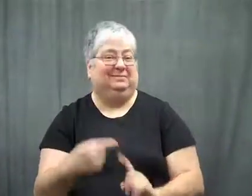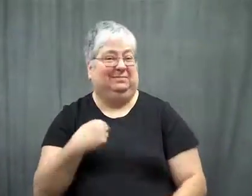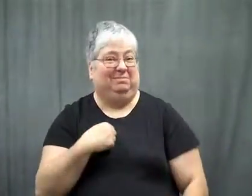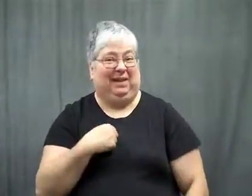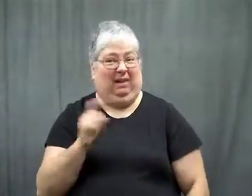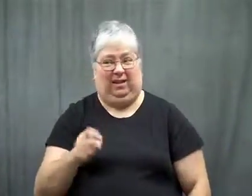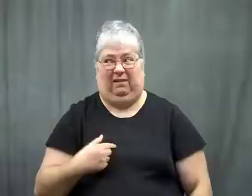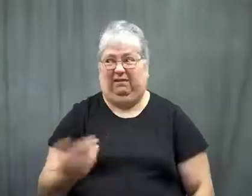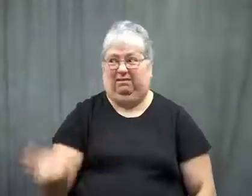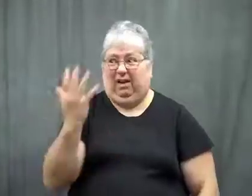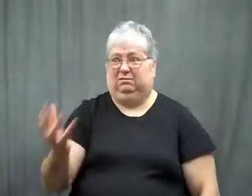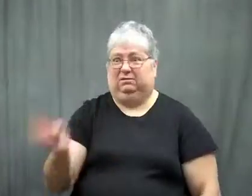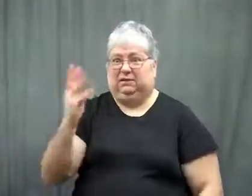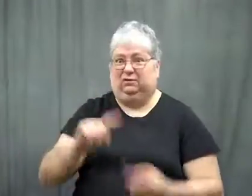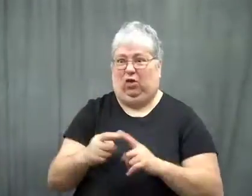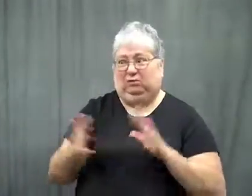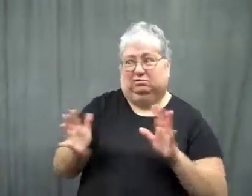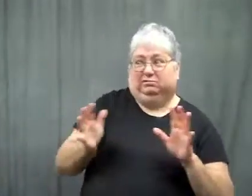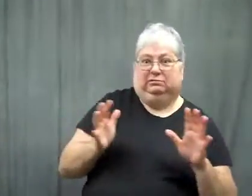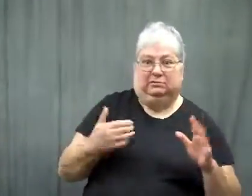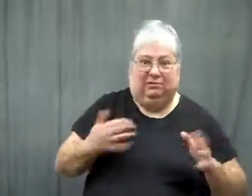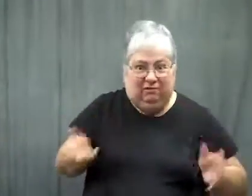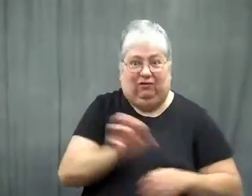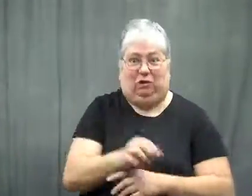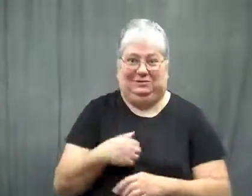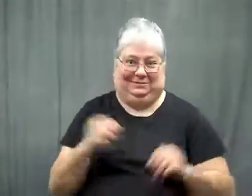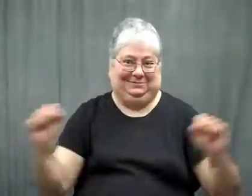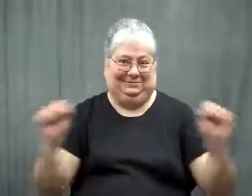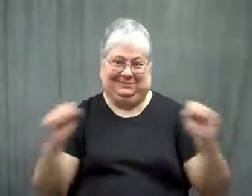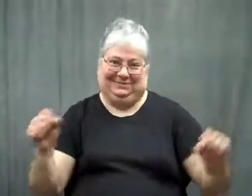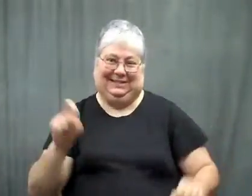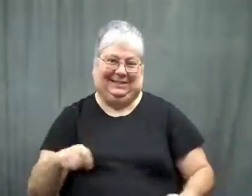I'll need 5 or 6 friends to get me motivated to exercise!